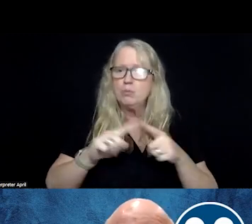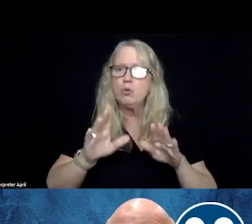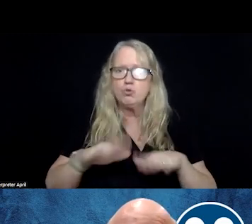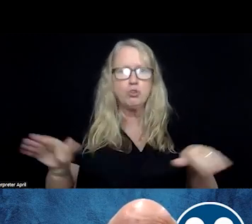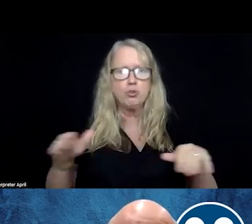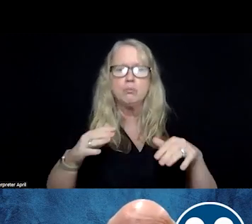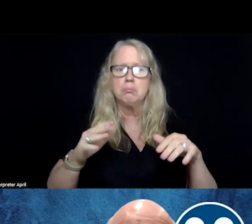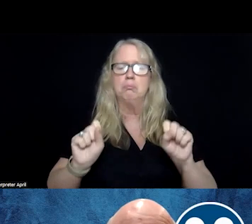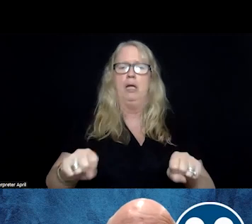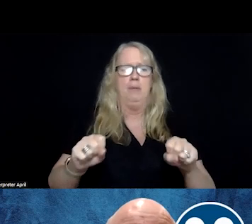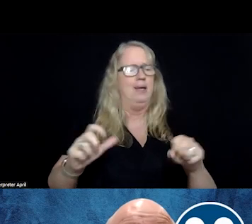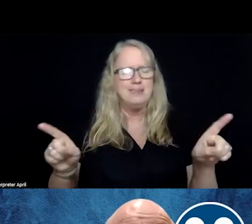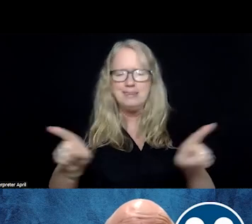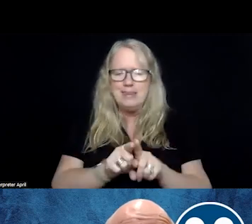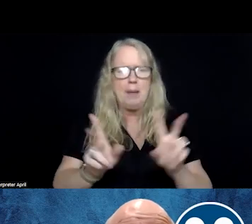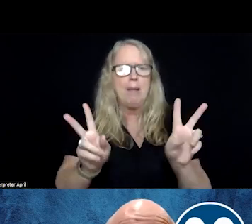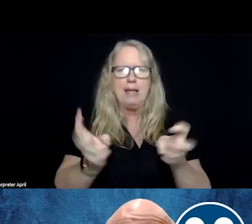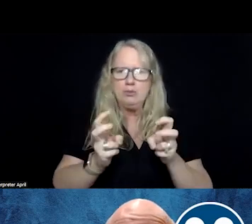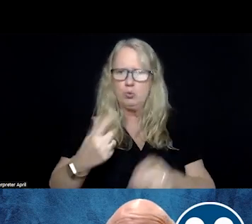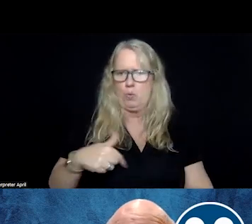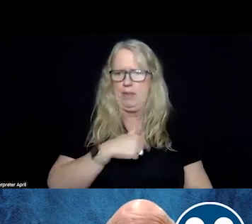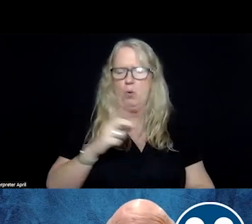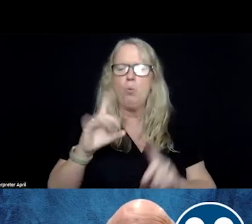POTENTIAL TO HAVE THE SAME ISSUES LIKE WITH DID. IF THEY